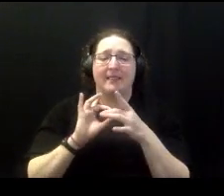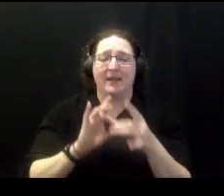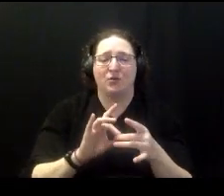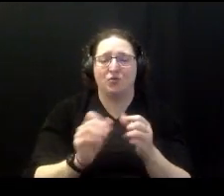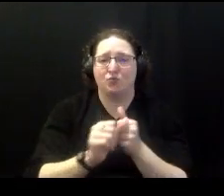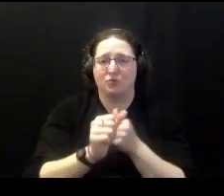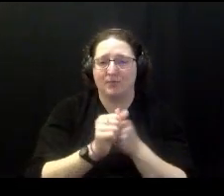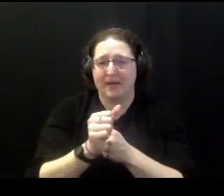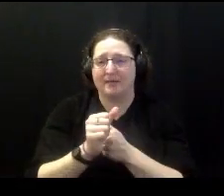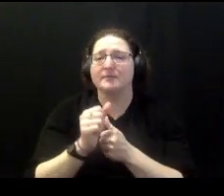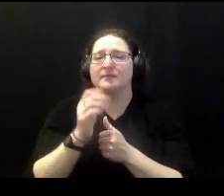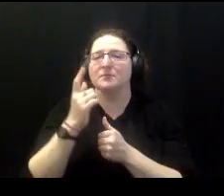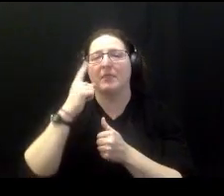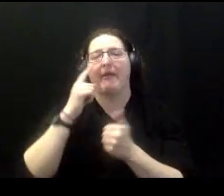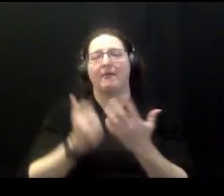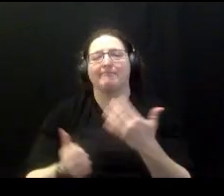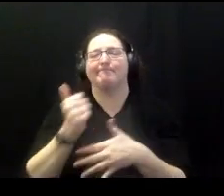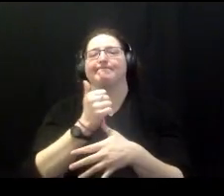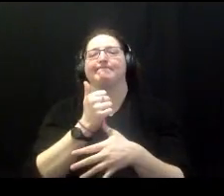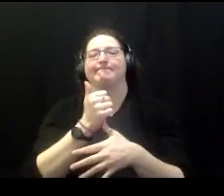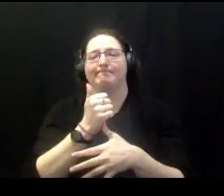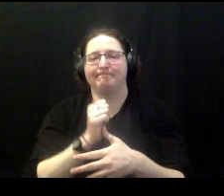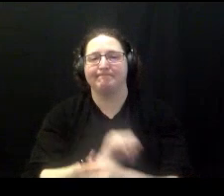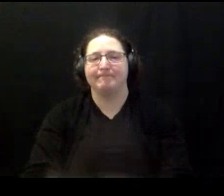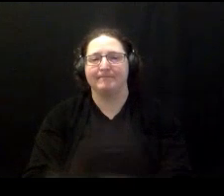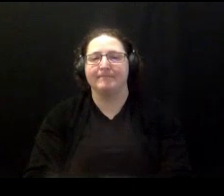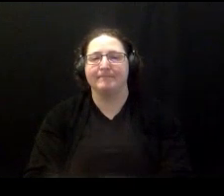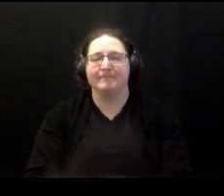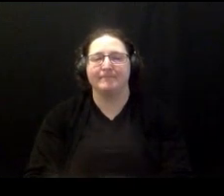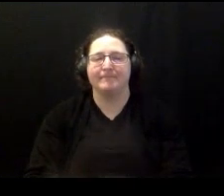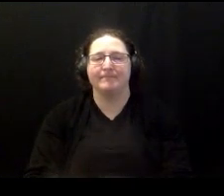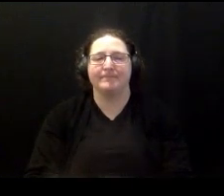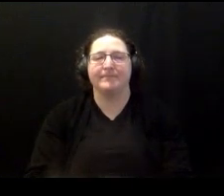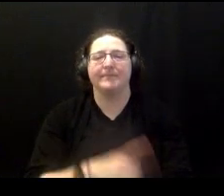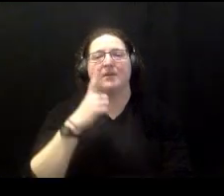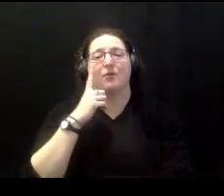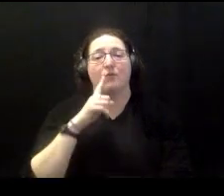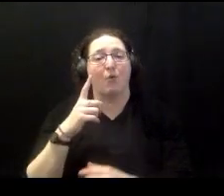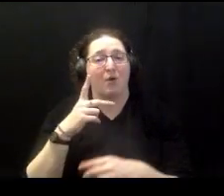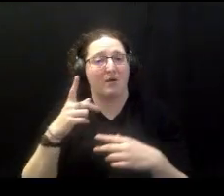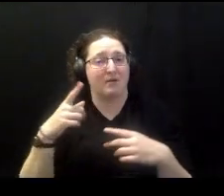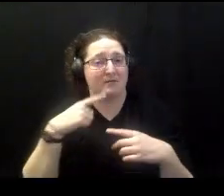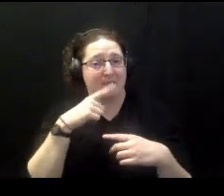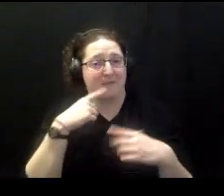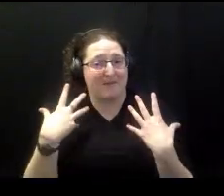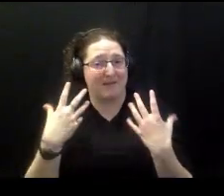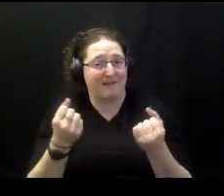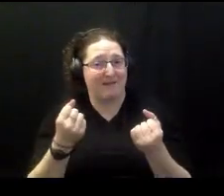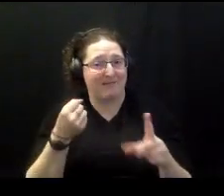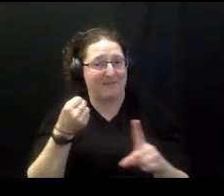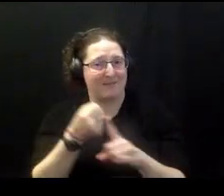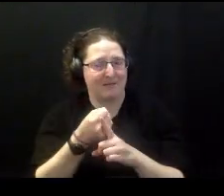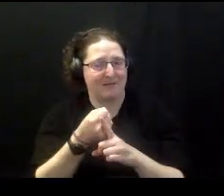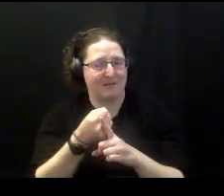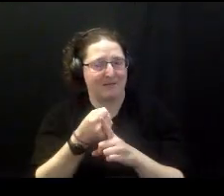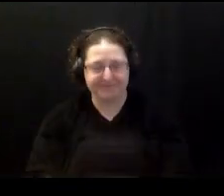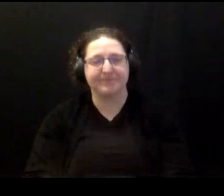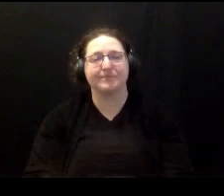presents the most significant risk in terms of public health impact. In order to effectively